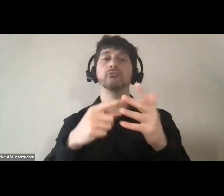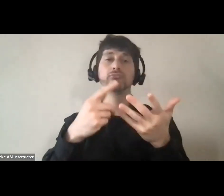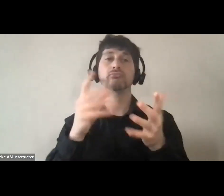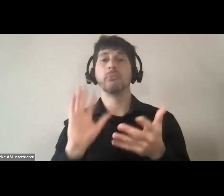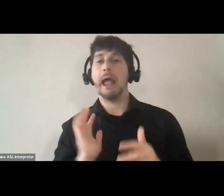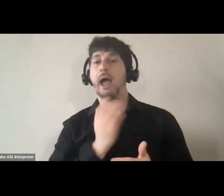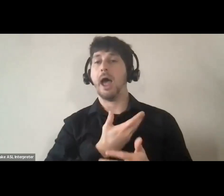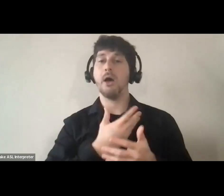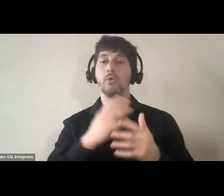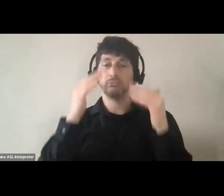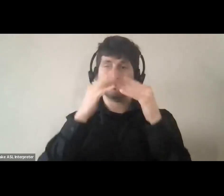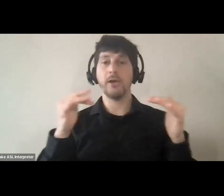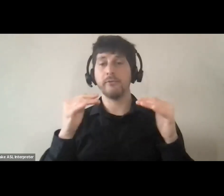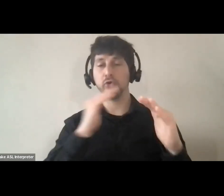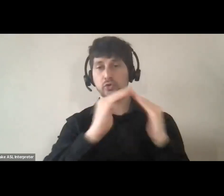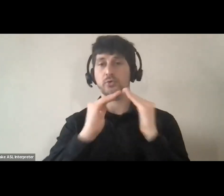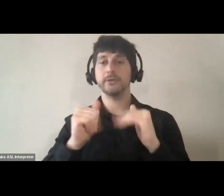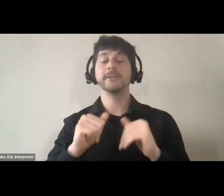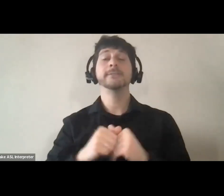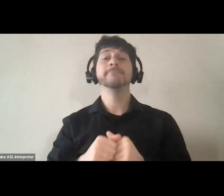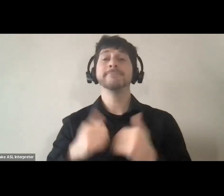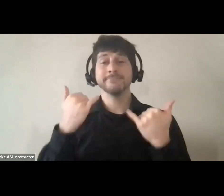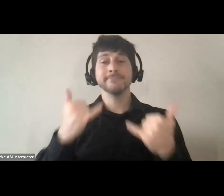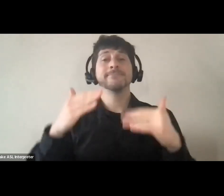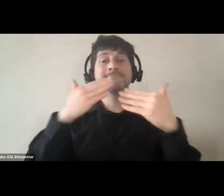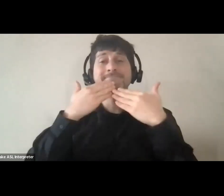With, that we are very excited to have them come and share things they learned along the way and how they worked hard to diversify their staff and make that a place where it represents the community they live within.